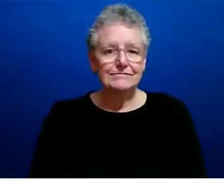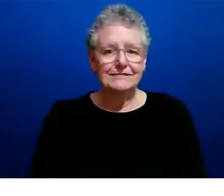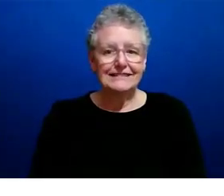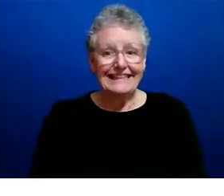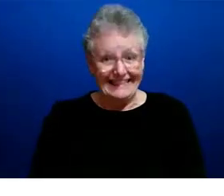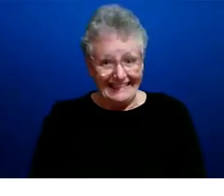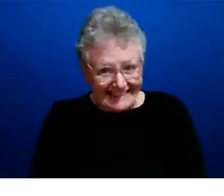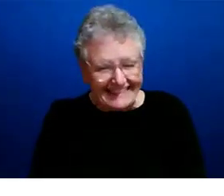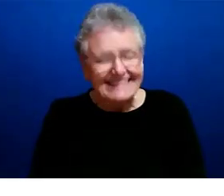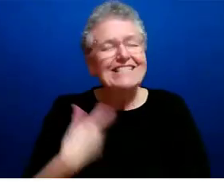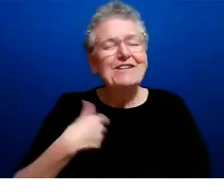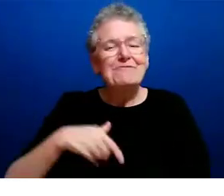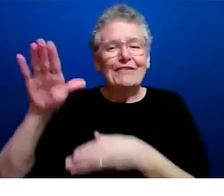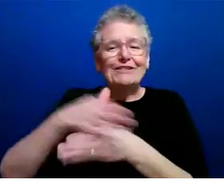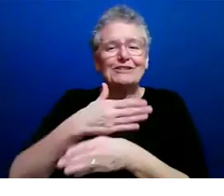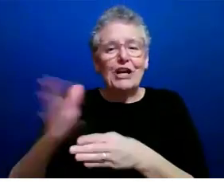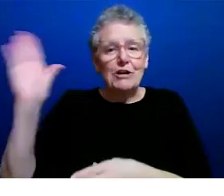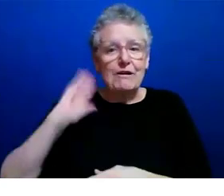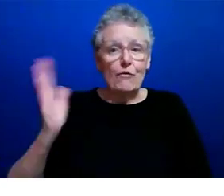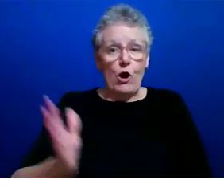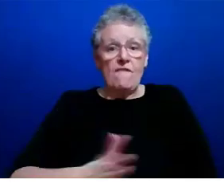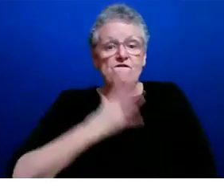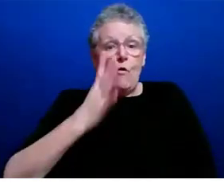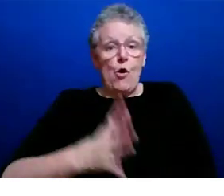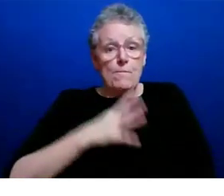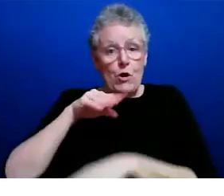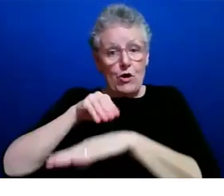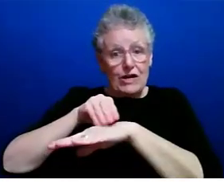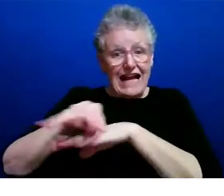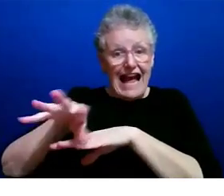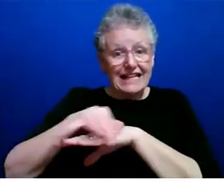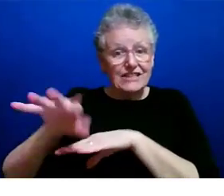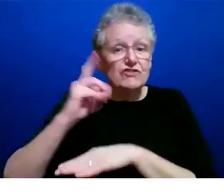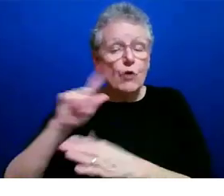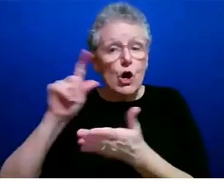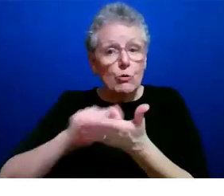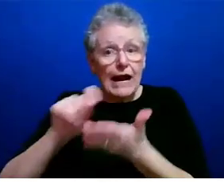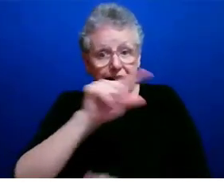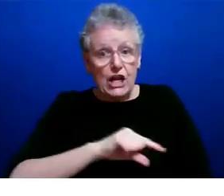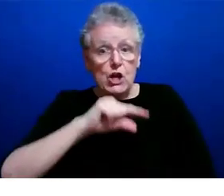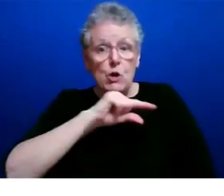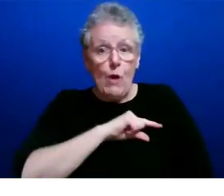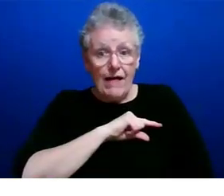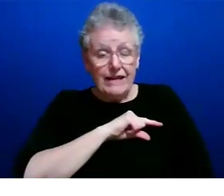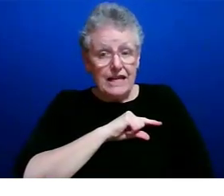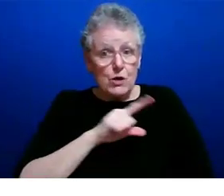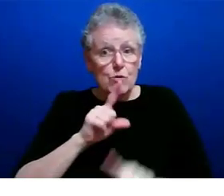As we've shared before, formal guidance on the topic of writing quality reports is quite limited.